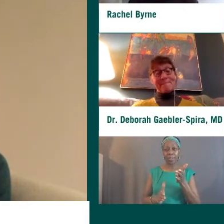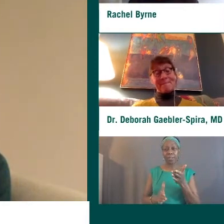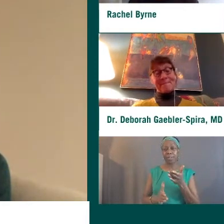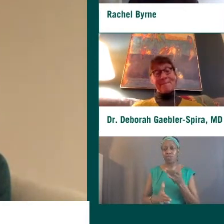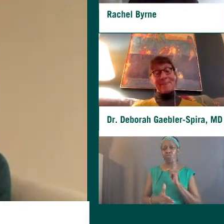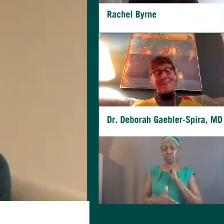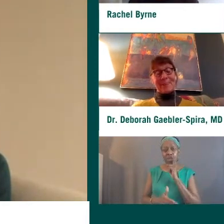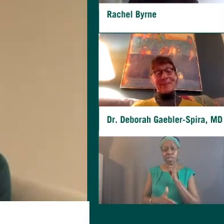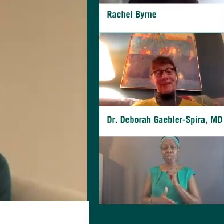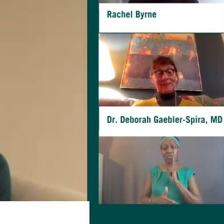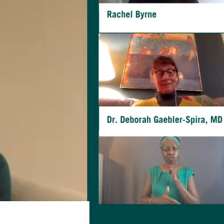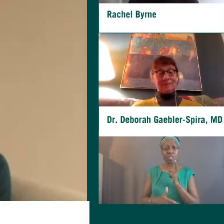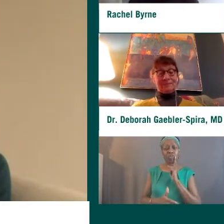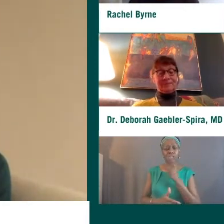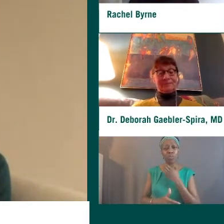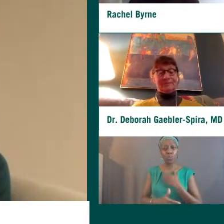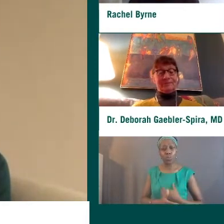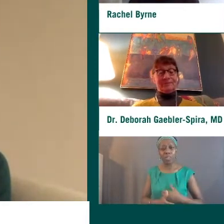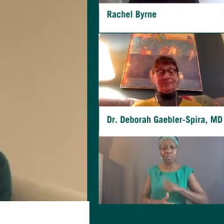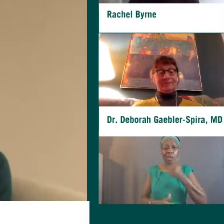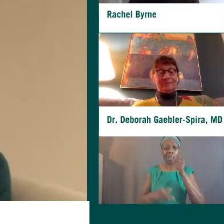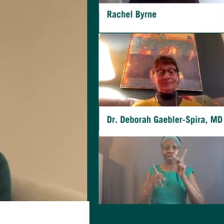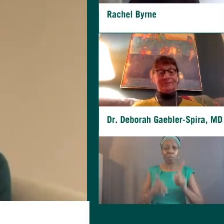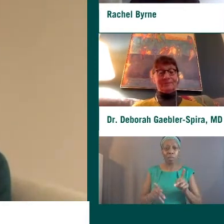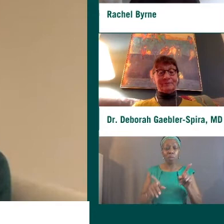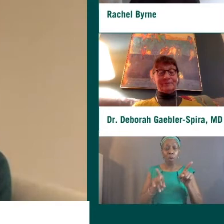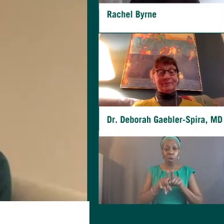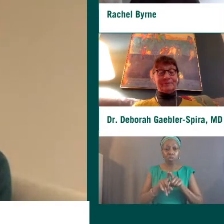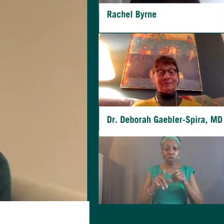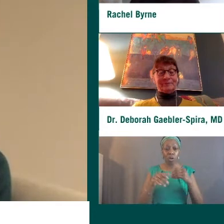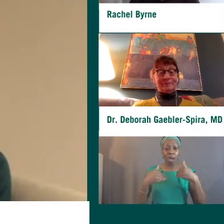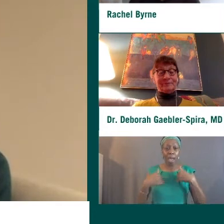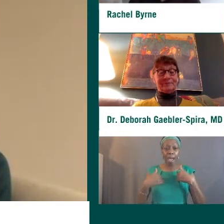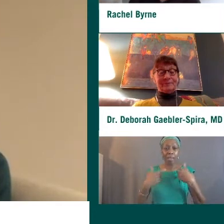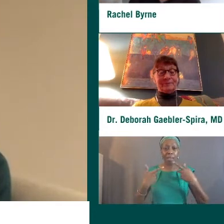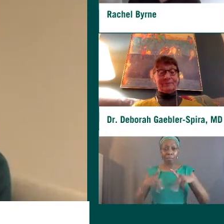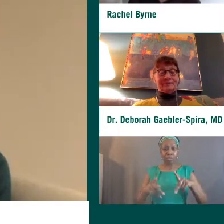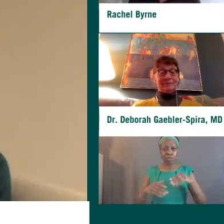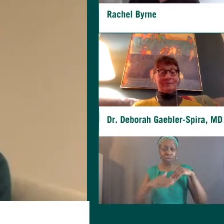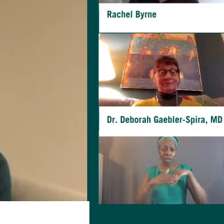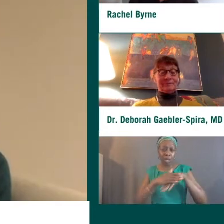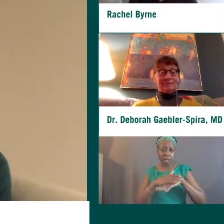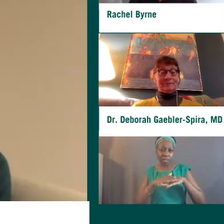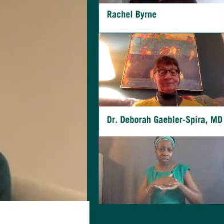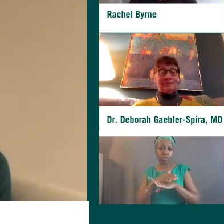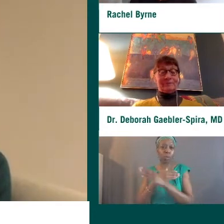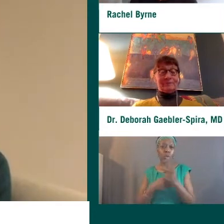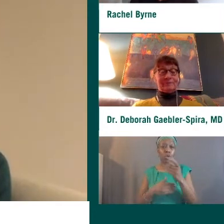or you would love to see become part of commonplace when it comes to therapy. What would it be?